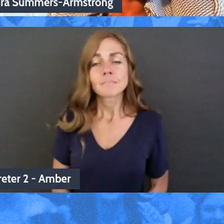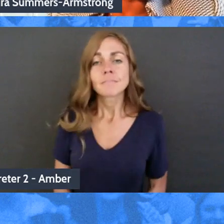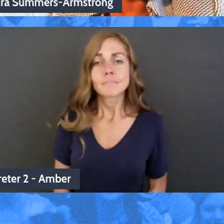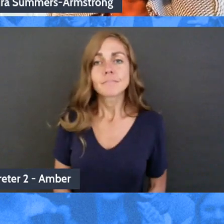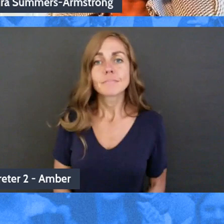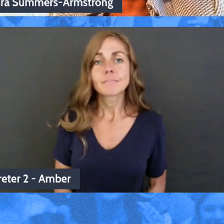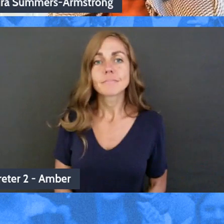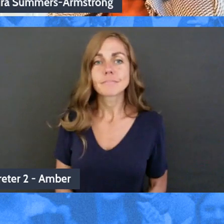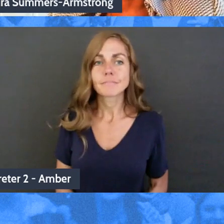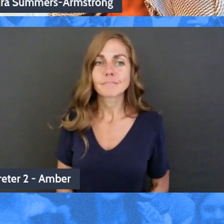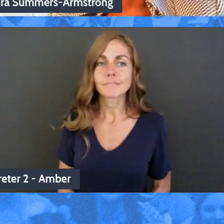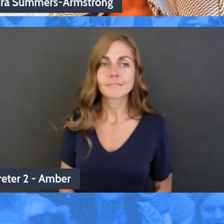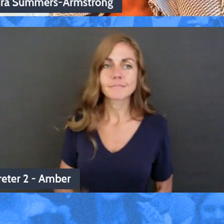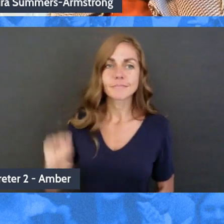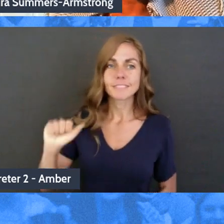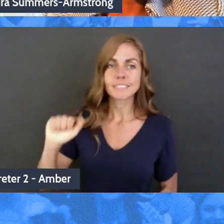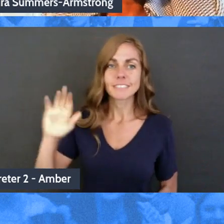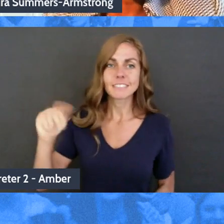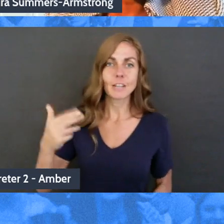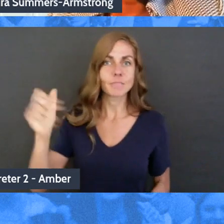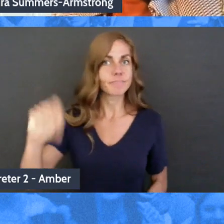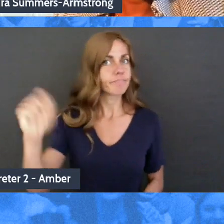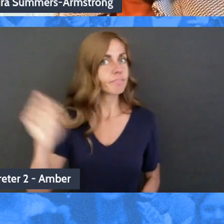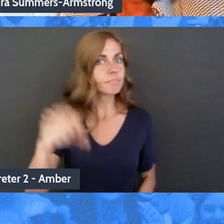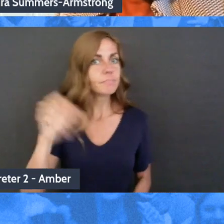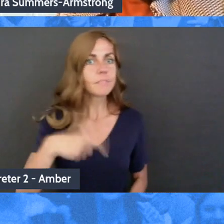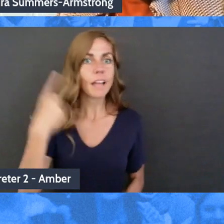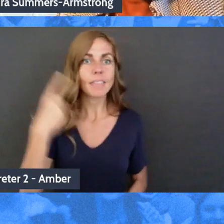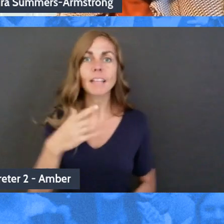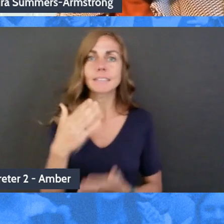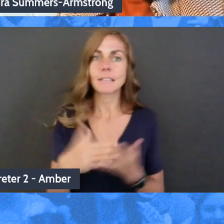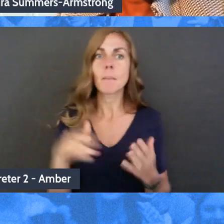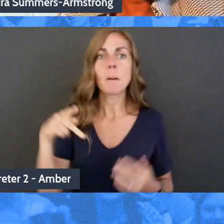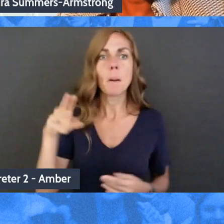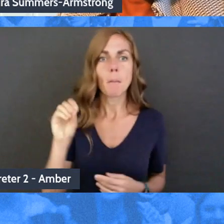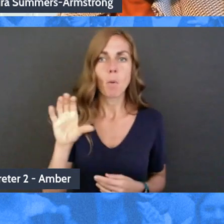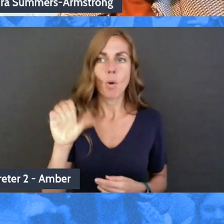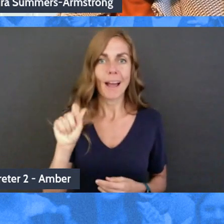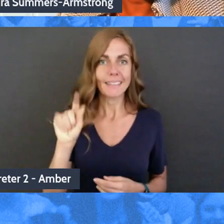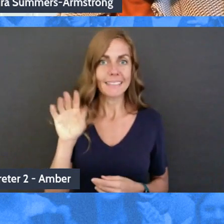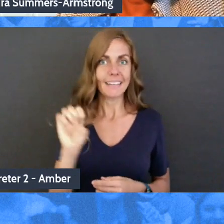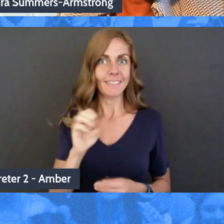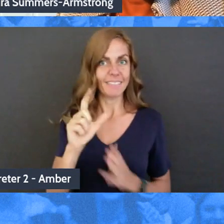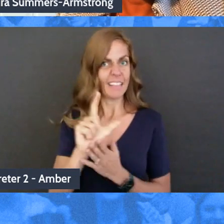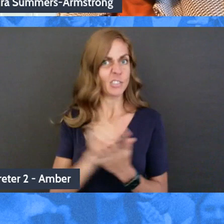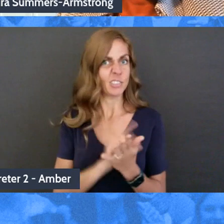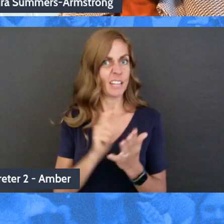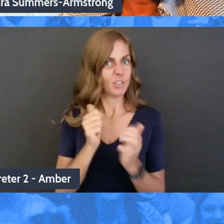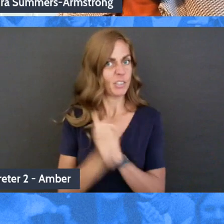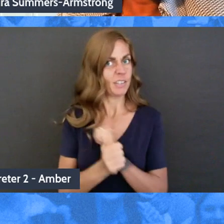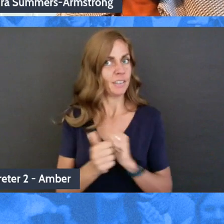Absolutely. I think some of the proactive legislation you mentioned really exemplifies how amazing it is to have a